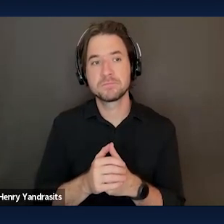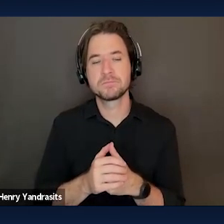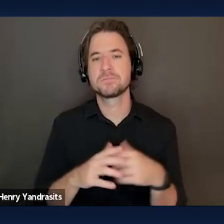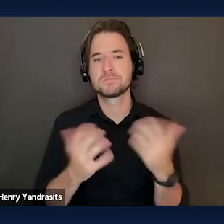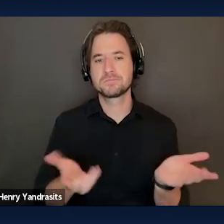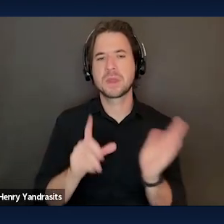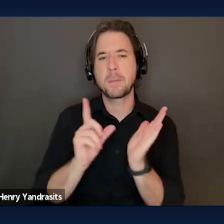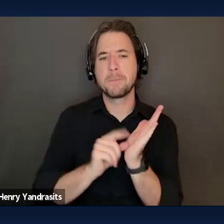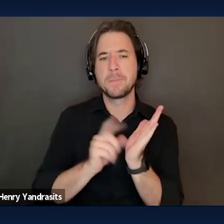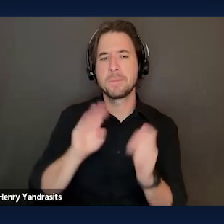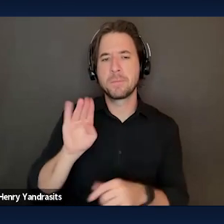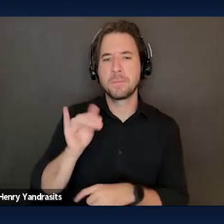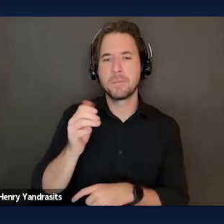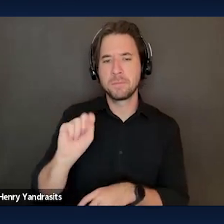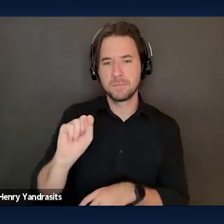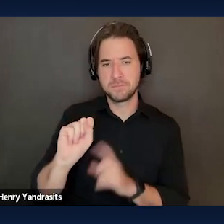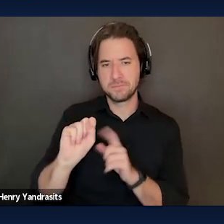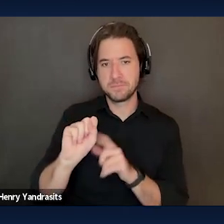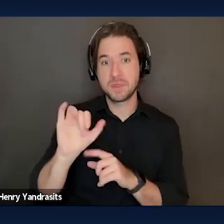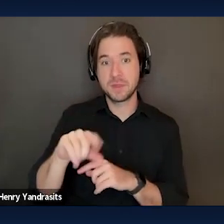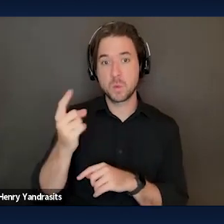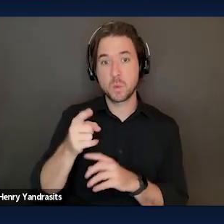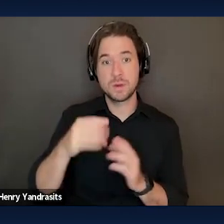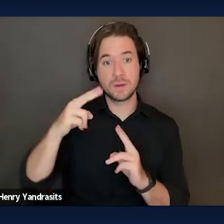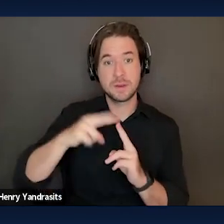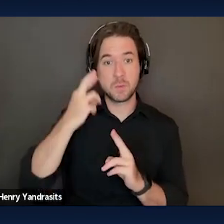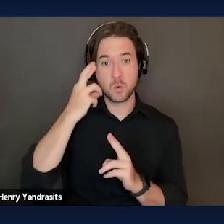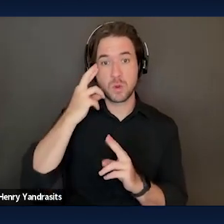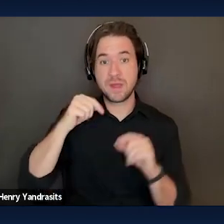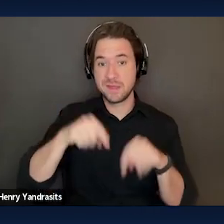publication bias, I mentioned, is one of the main reasons why these are valuable.